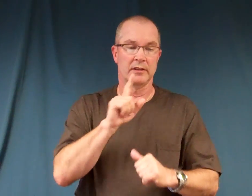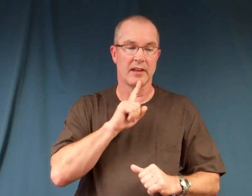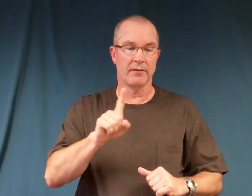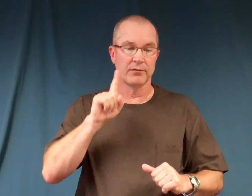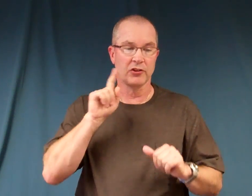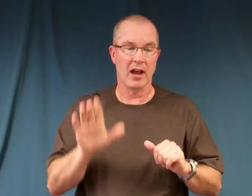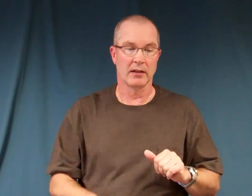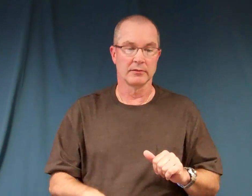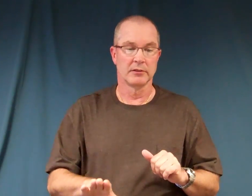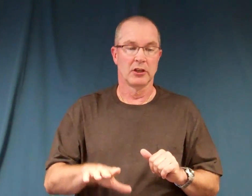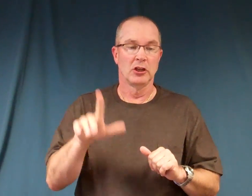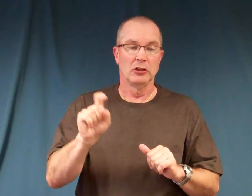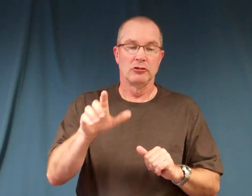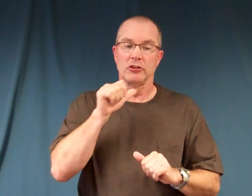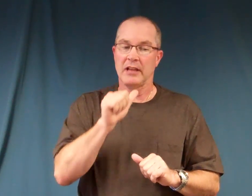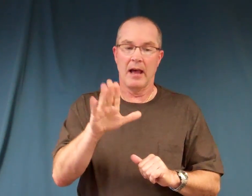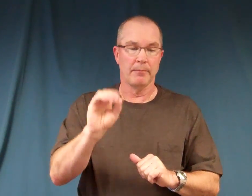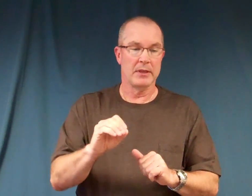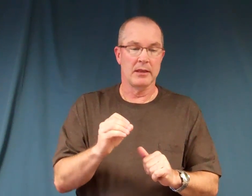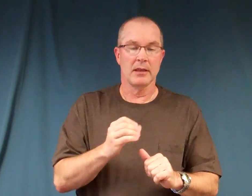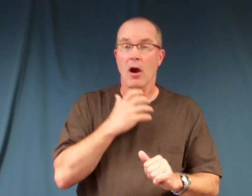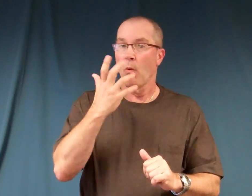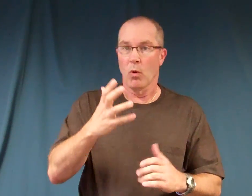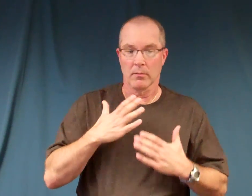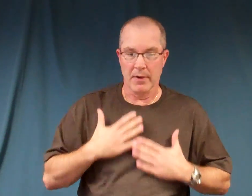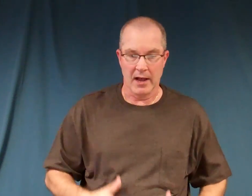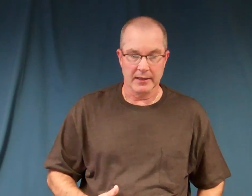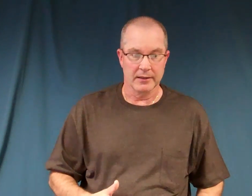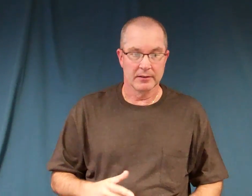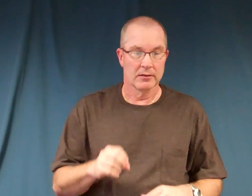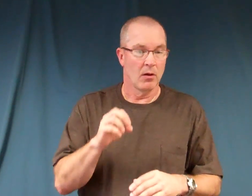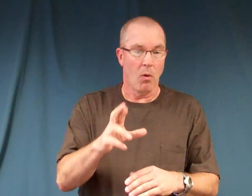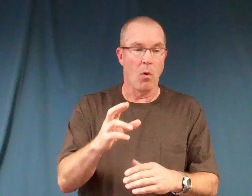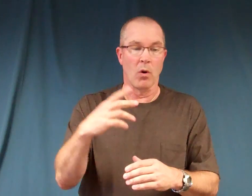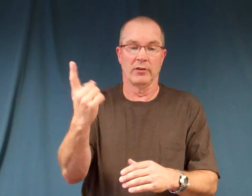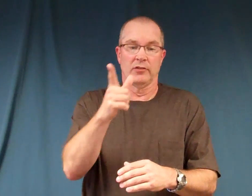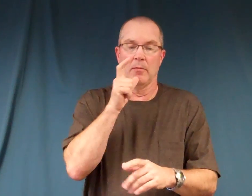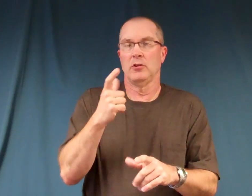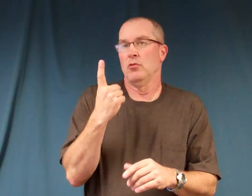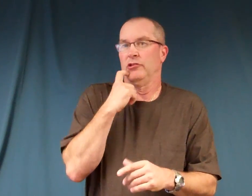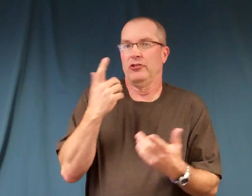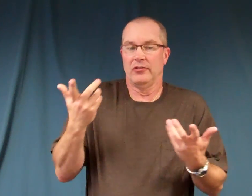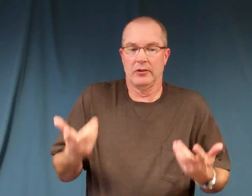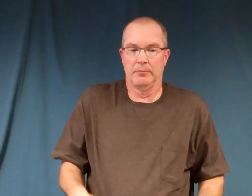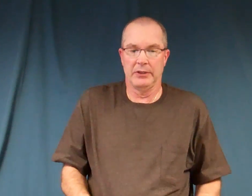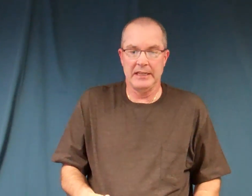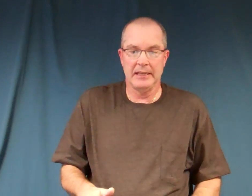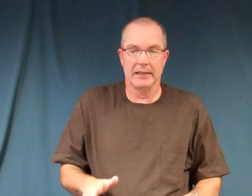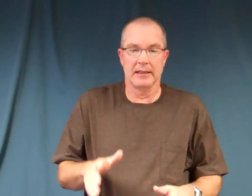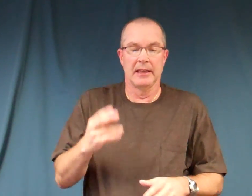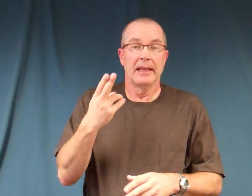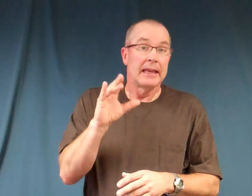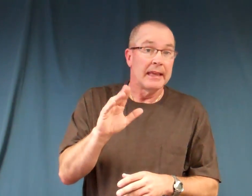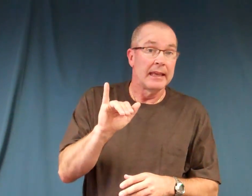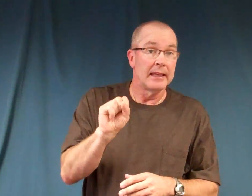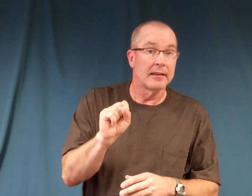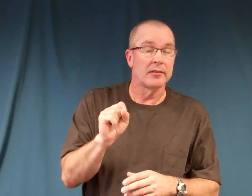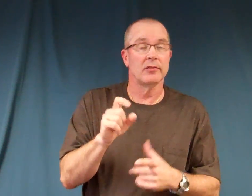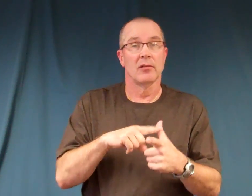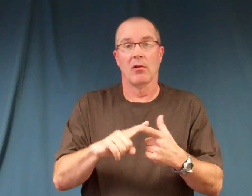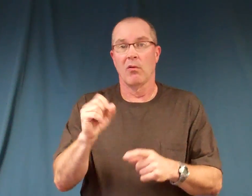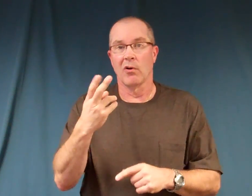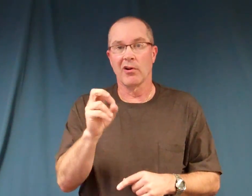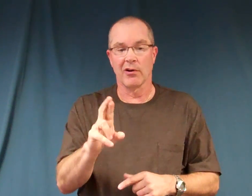the Deaf child should not be a warm body or someone who has just completed his or her